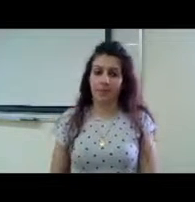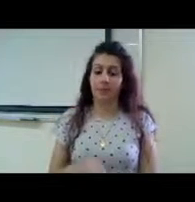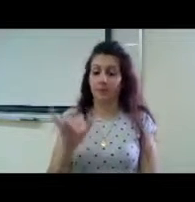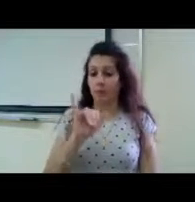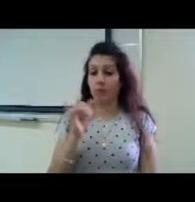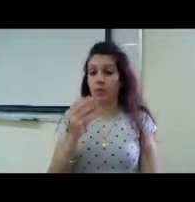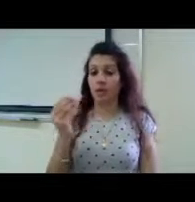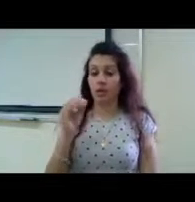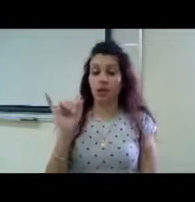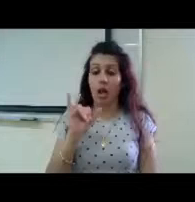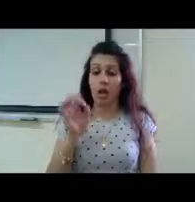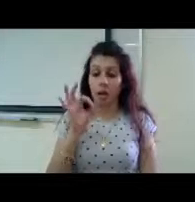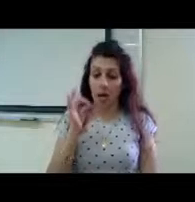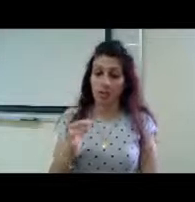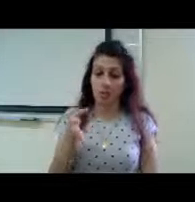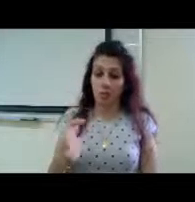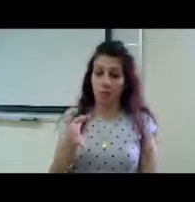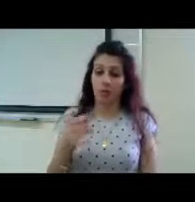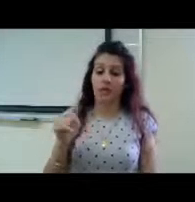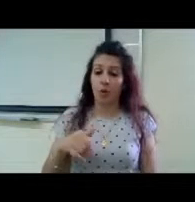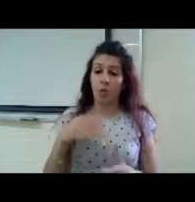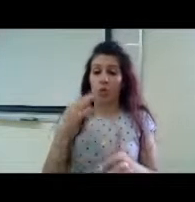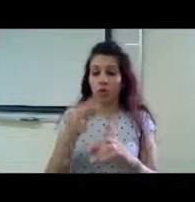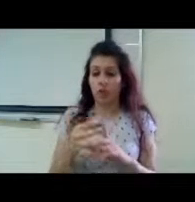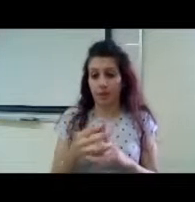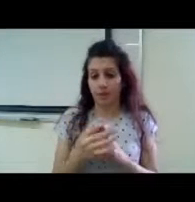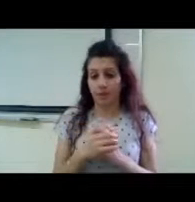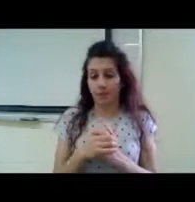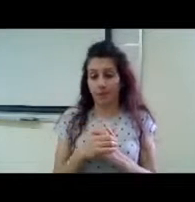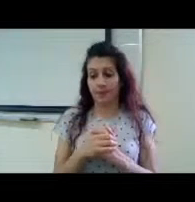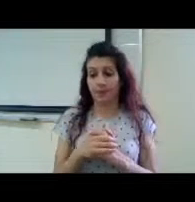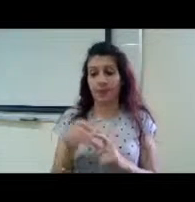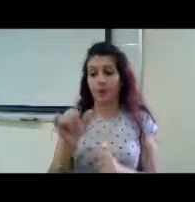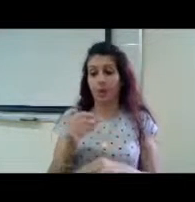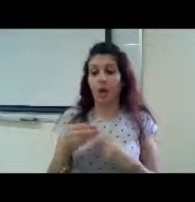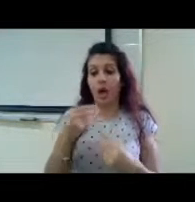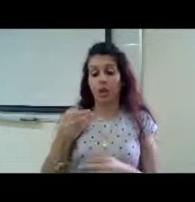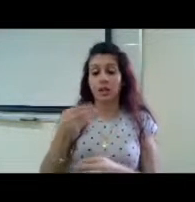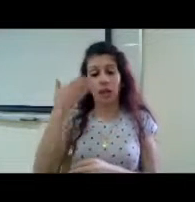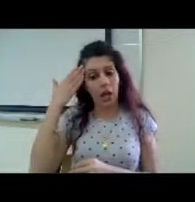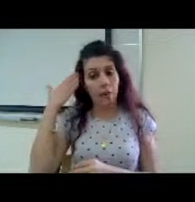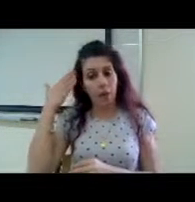of refugees and the persons of concerns into quality educational programs